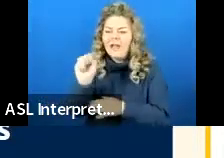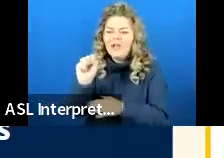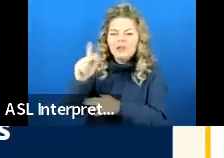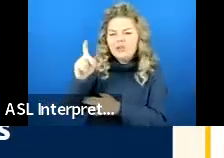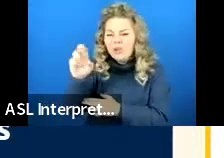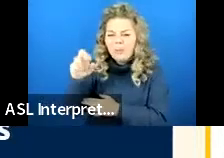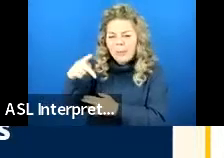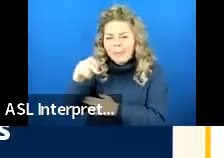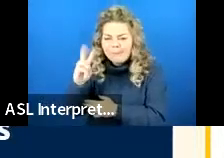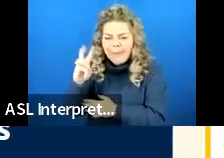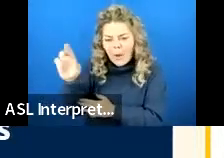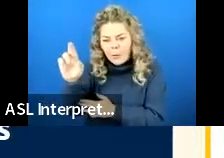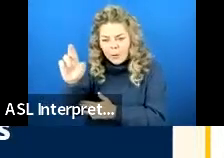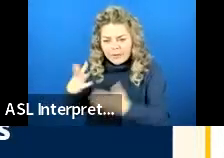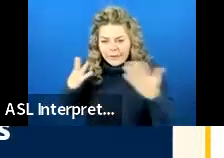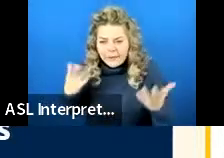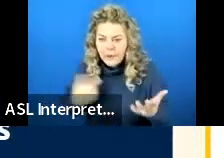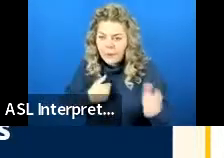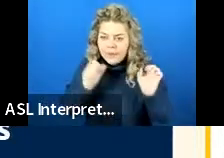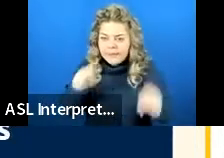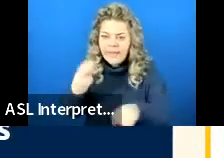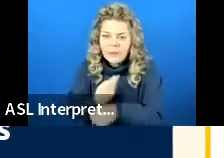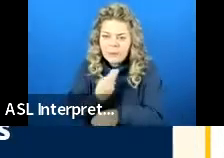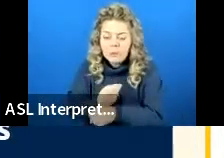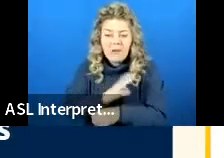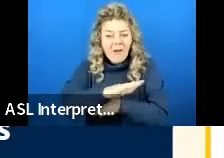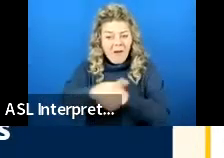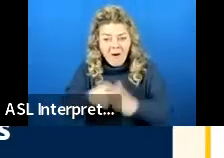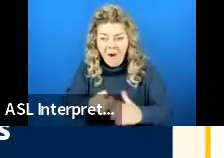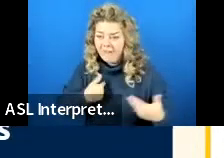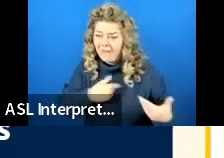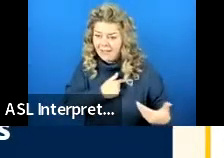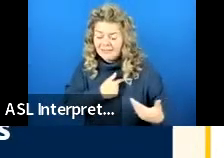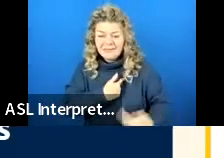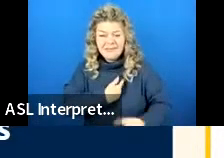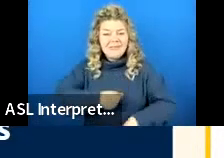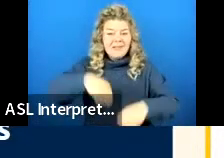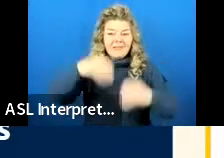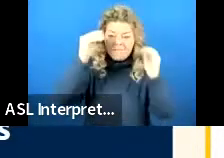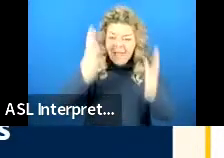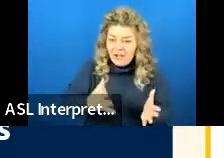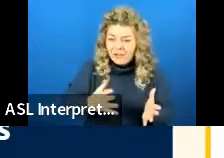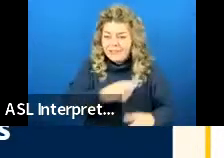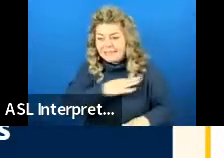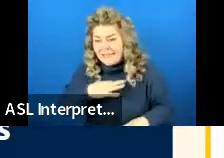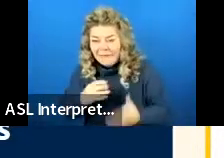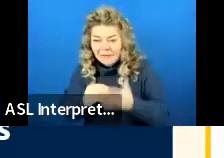and that's all of us, all our faculty, our staff, our students, our nurses, our doctors, our patients,